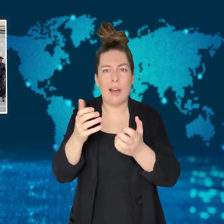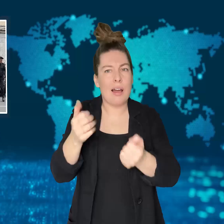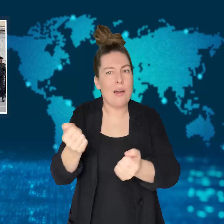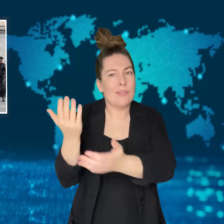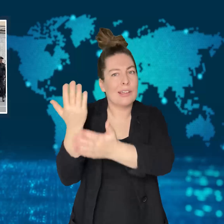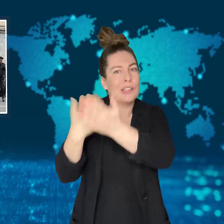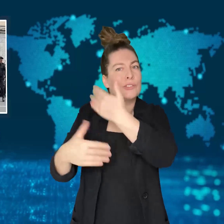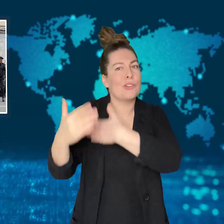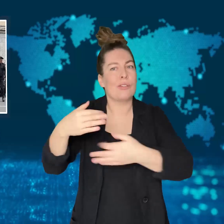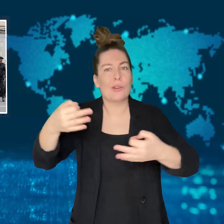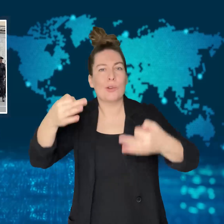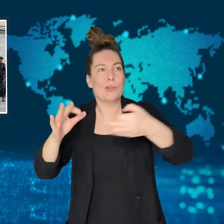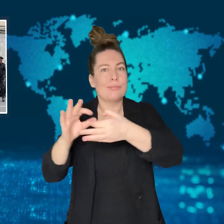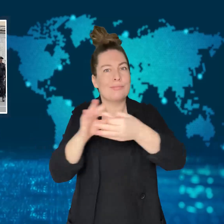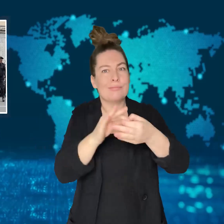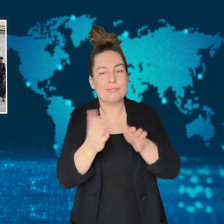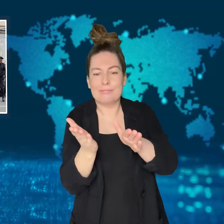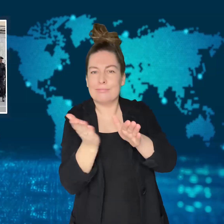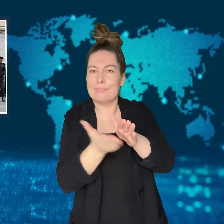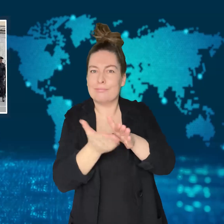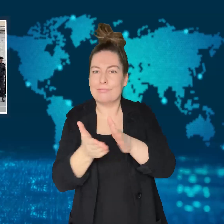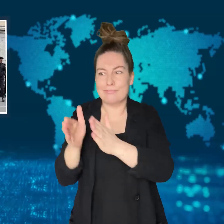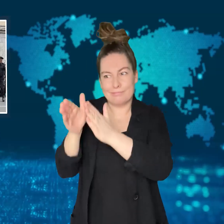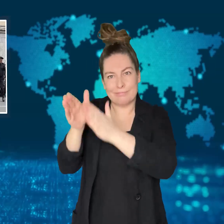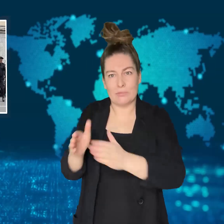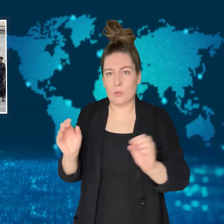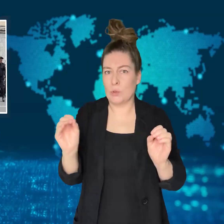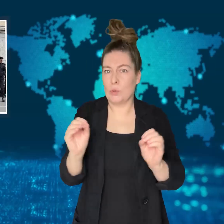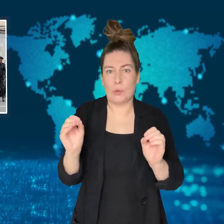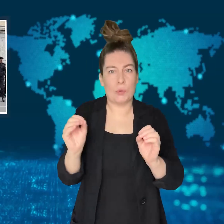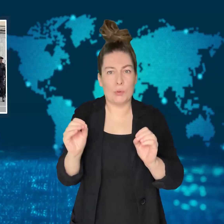he had no cases in the Supreme Court.